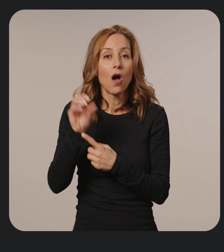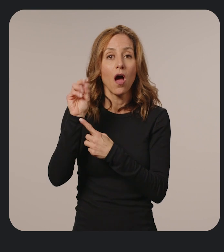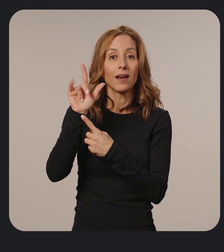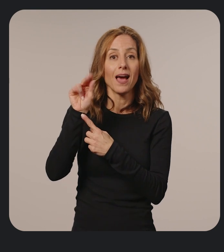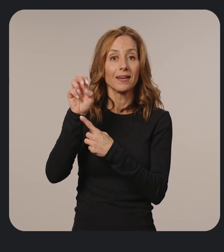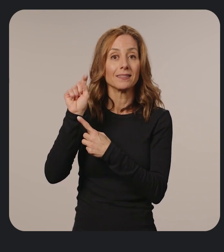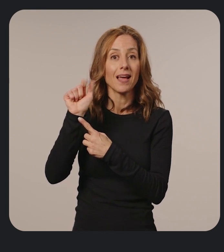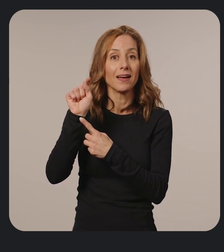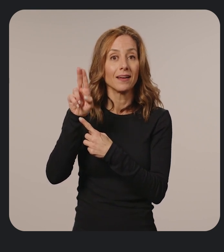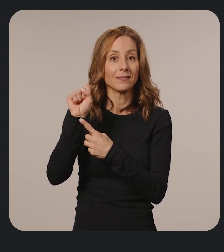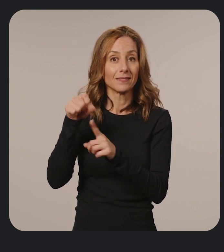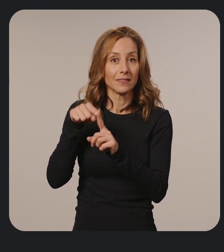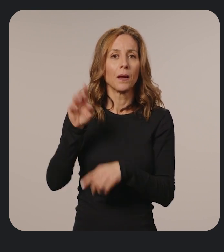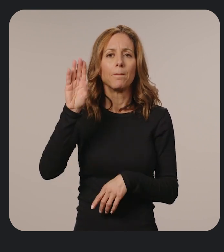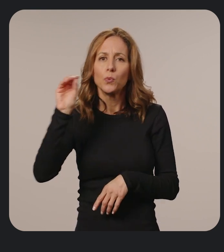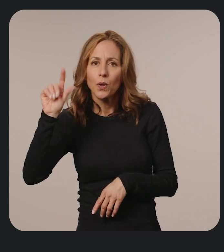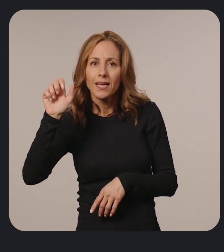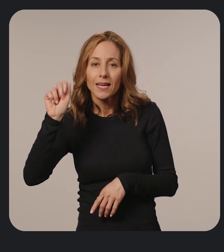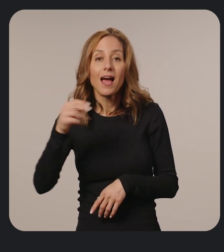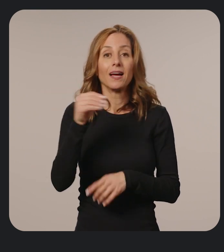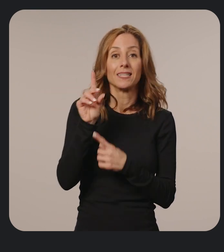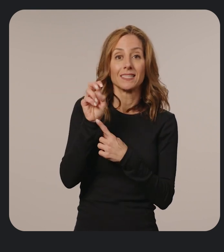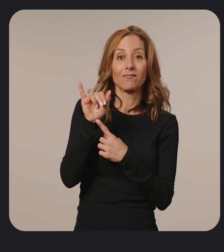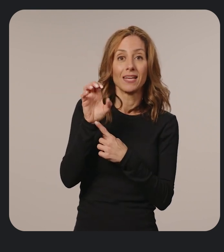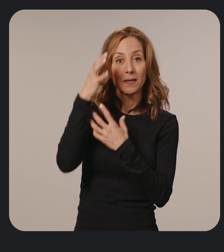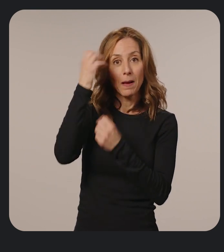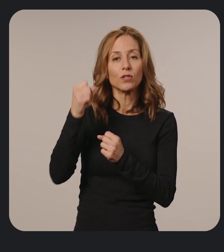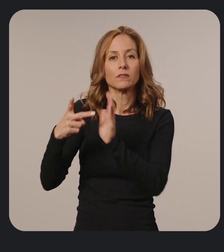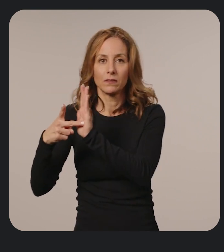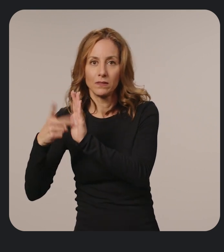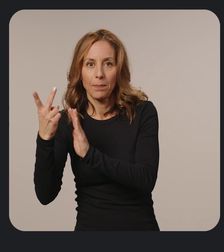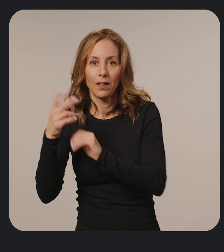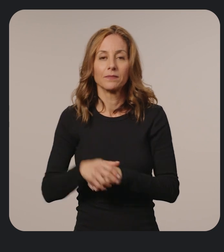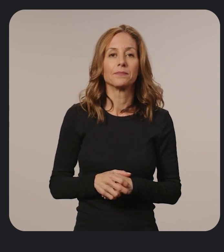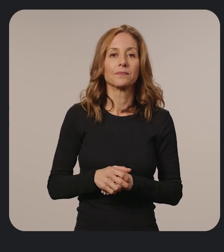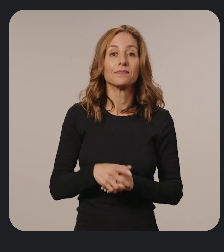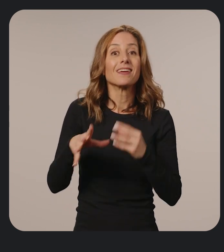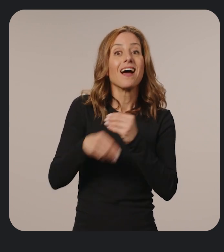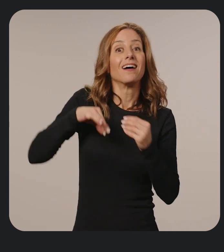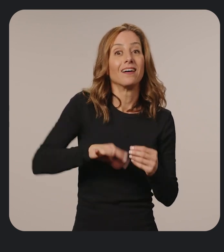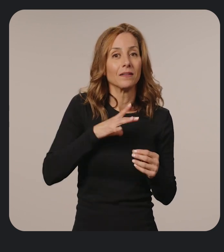the types are strong and clear. onlineStatus is a Boolean, and device memory is a double.